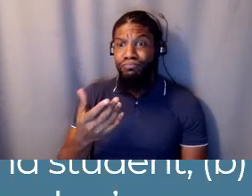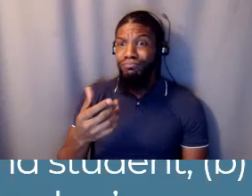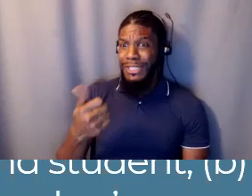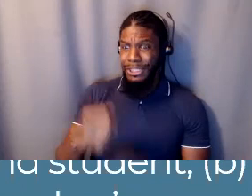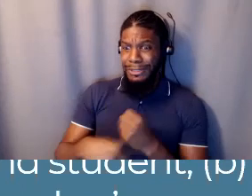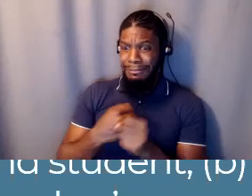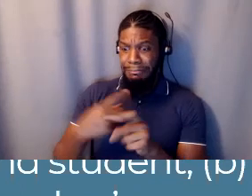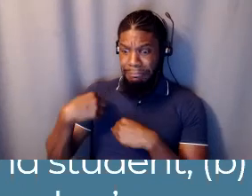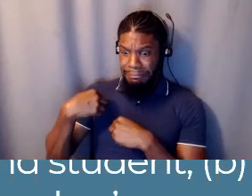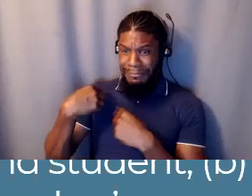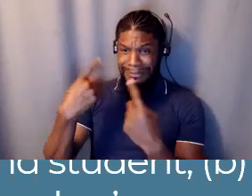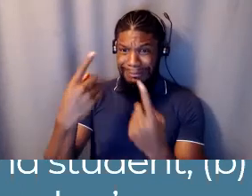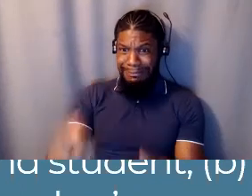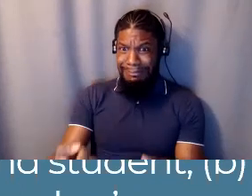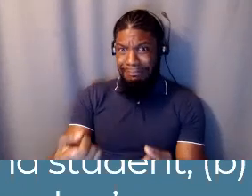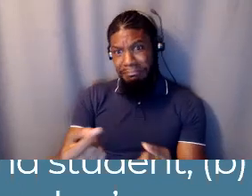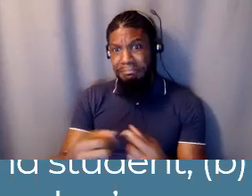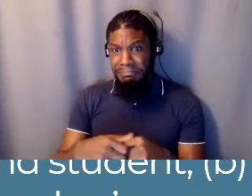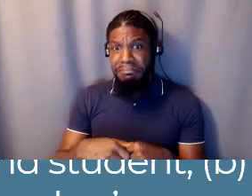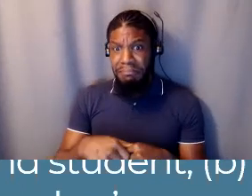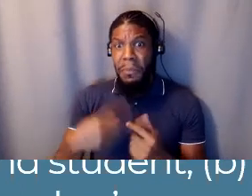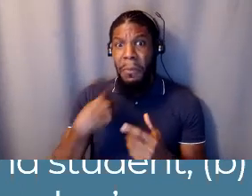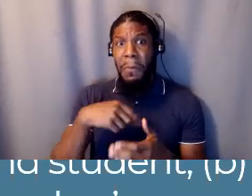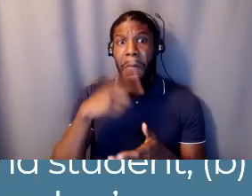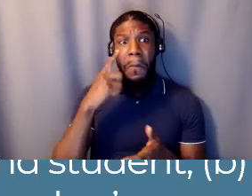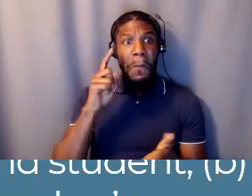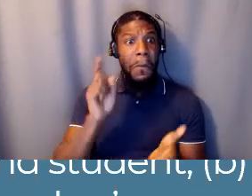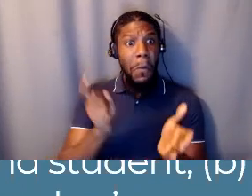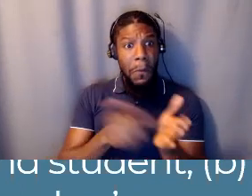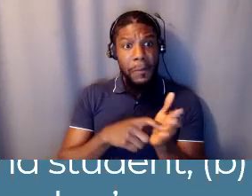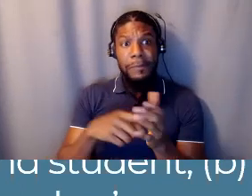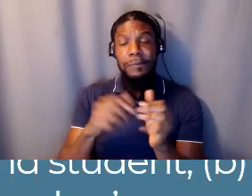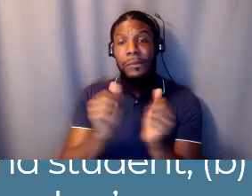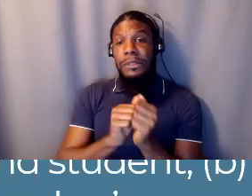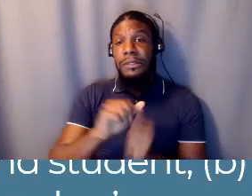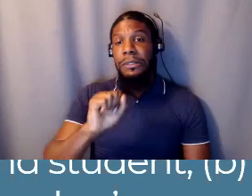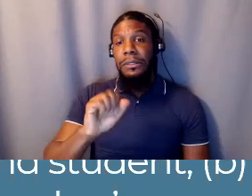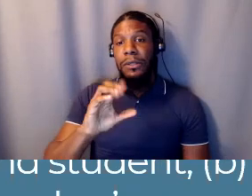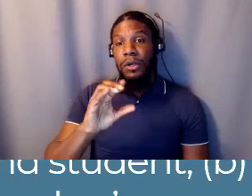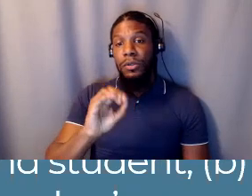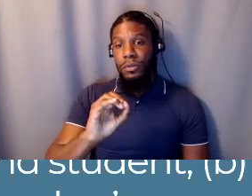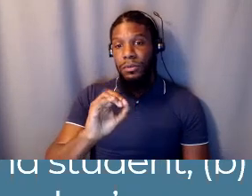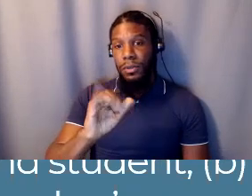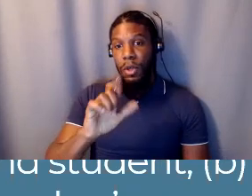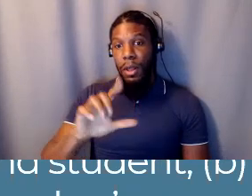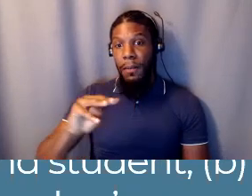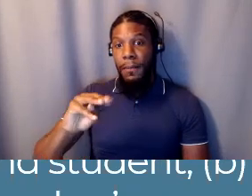And we see with social media that a thread and a discussion can last a very long time